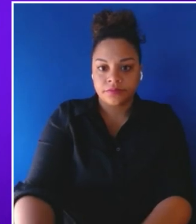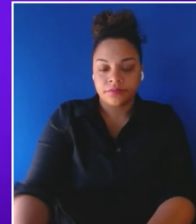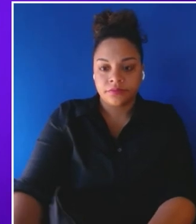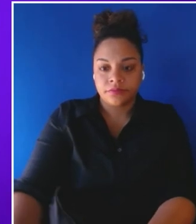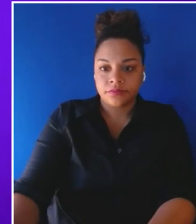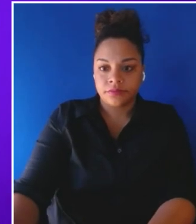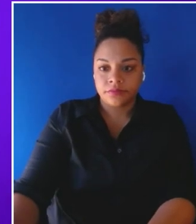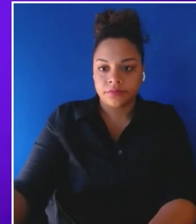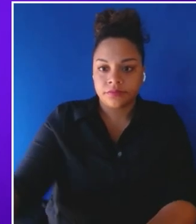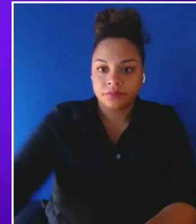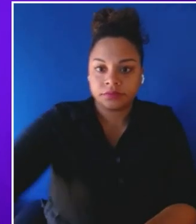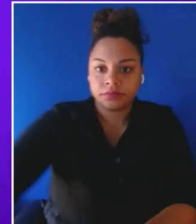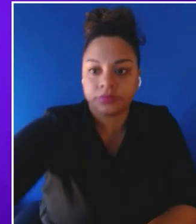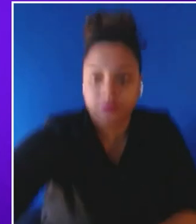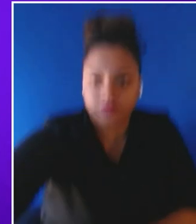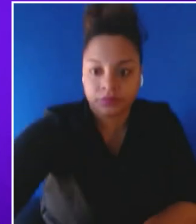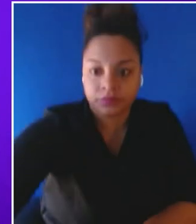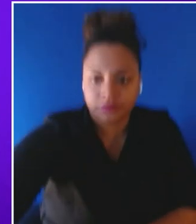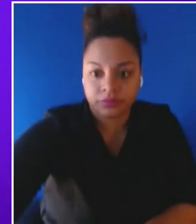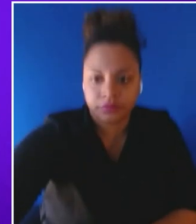Um